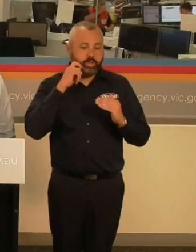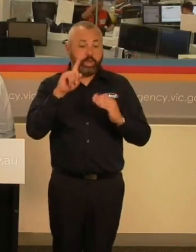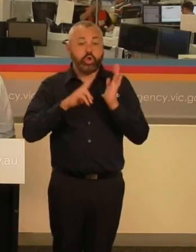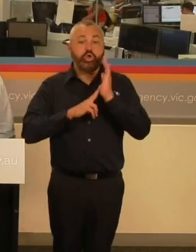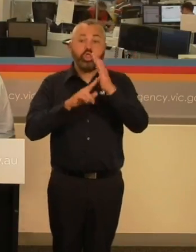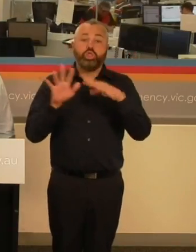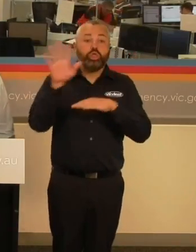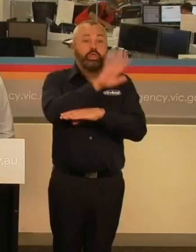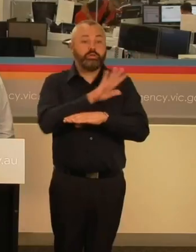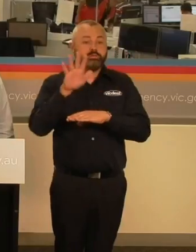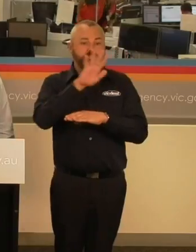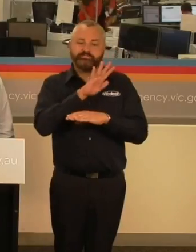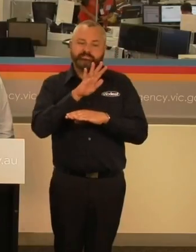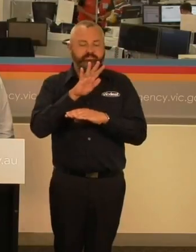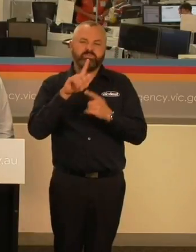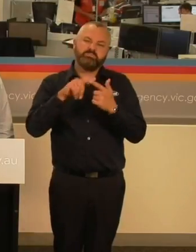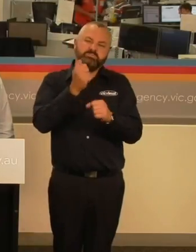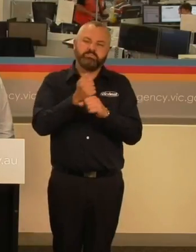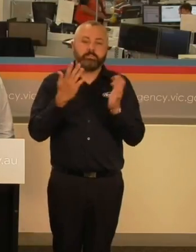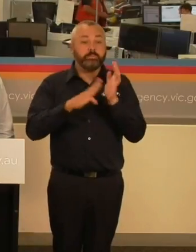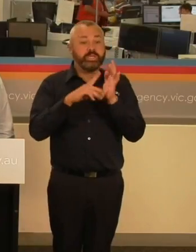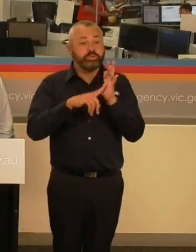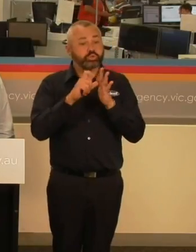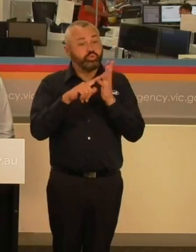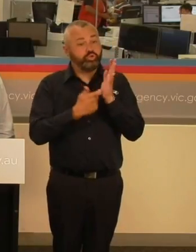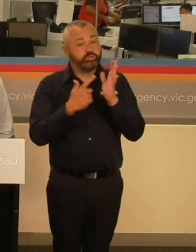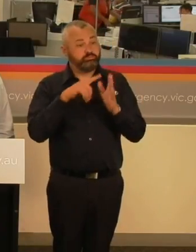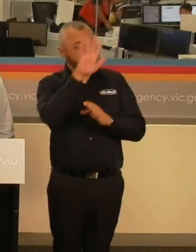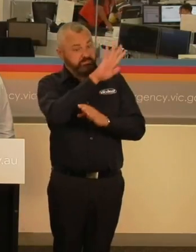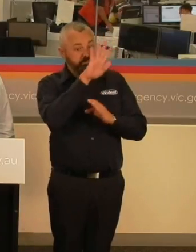example will be low to mid 40s right through the weekend and then maybe